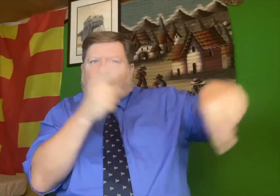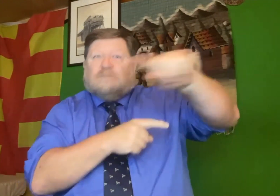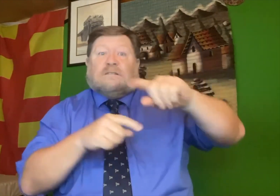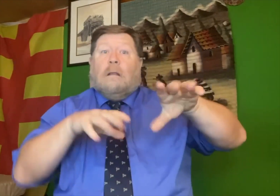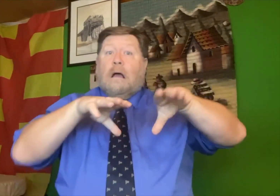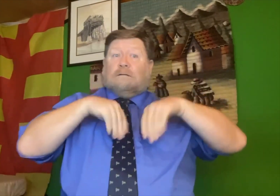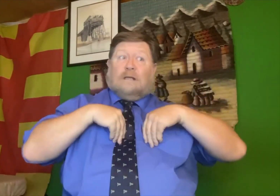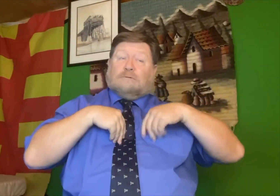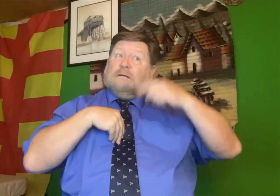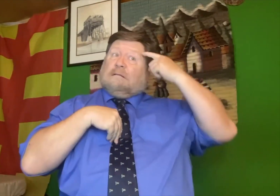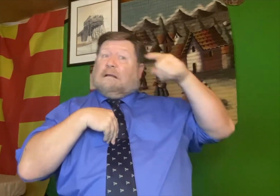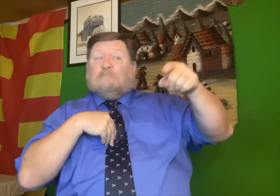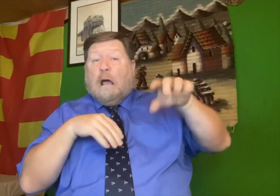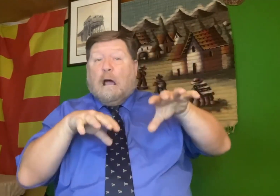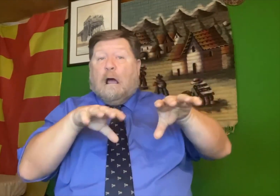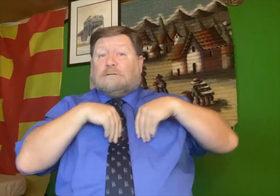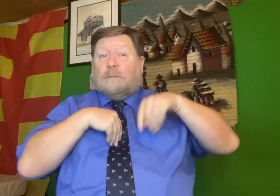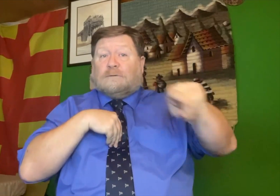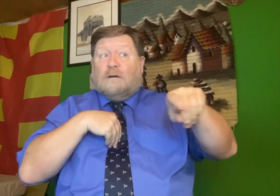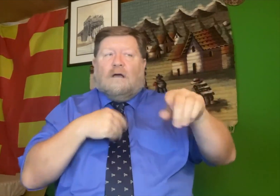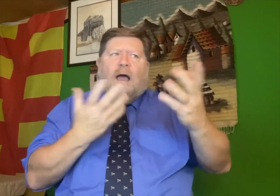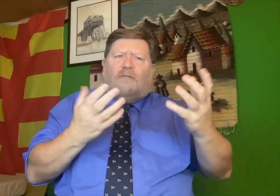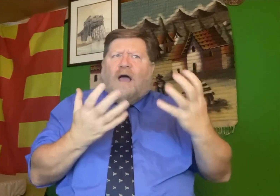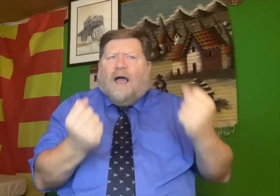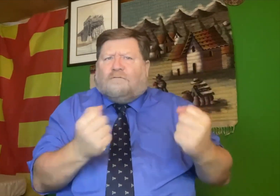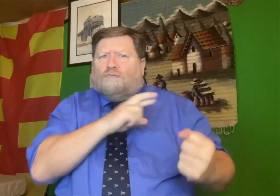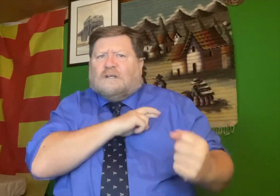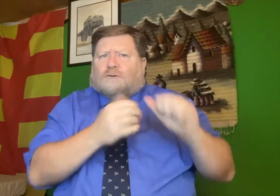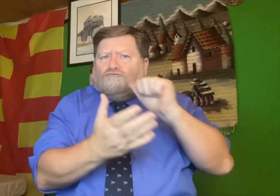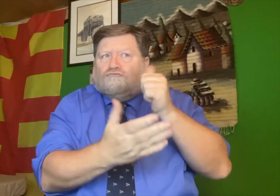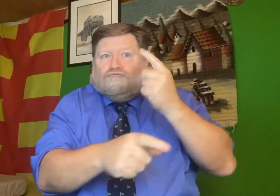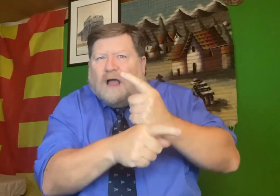of these people and others who think corruption is OK for the right reasons